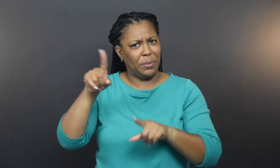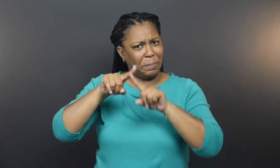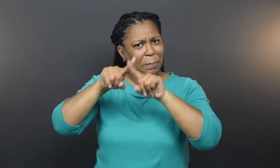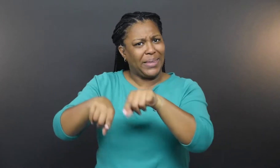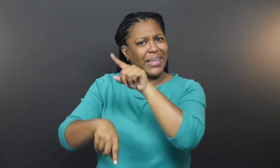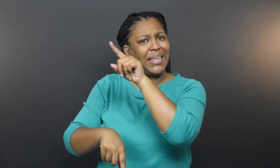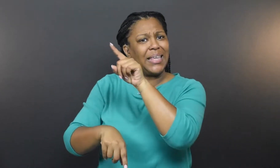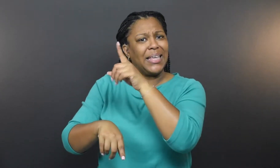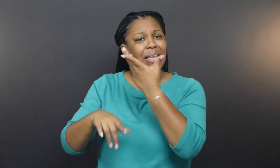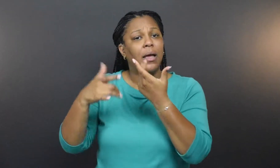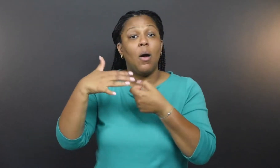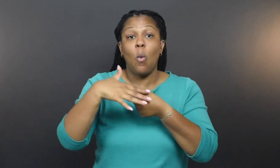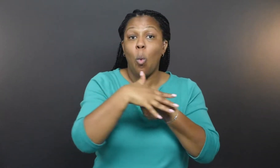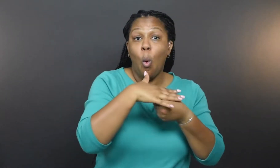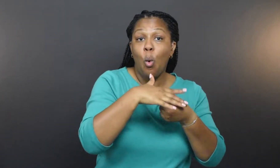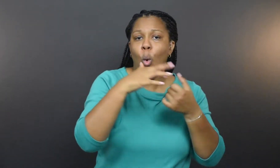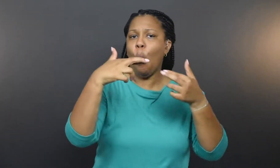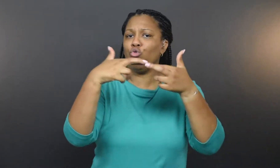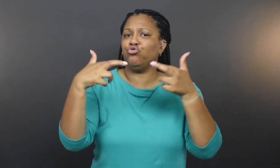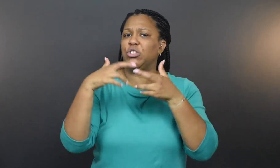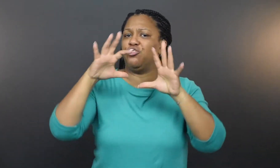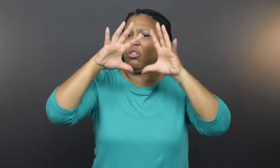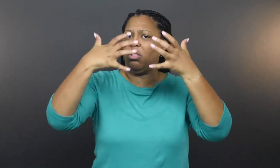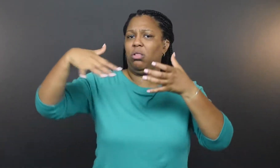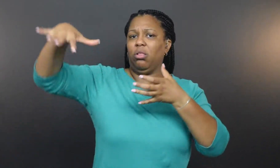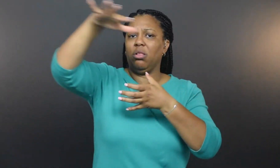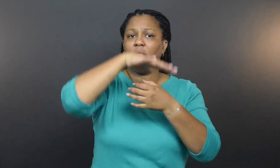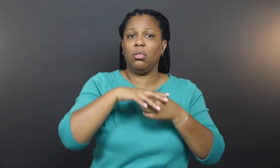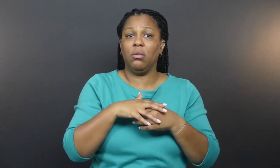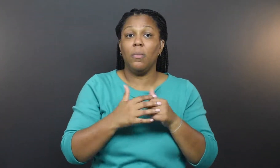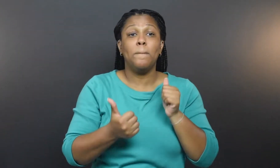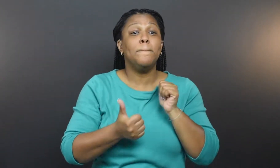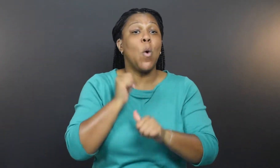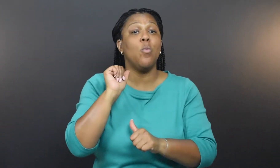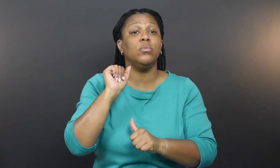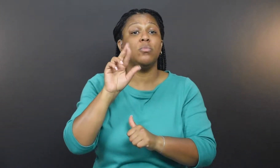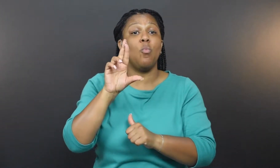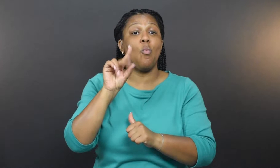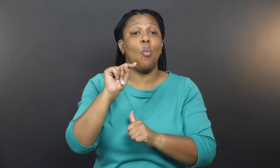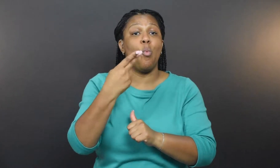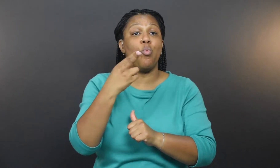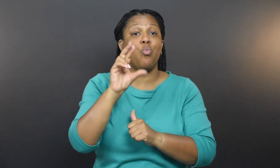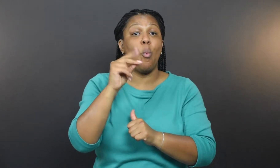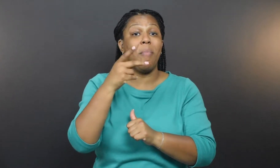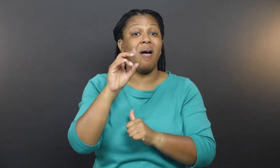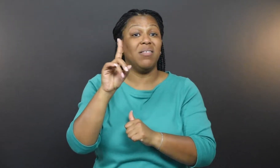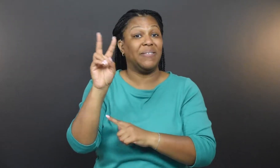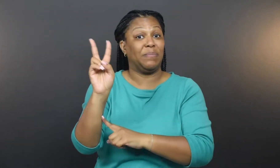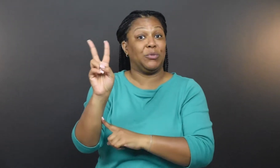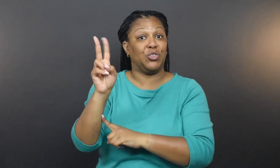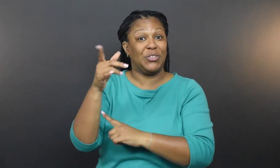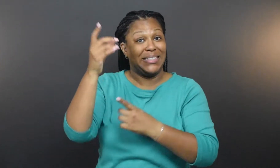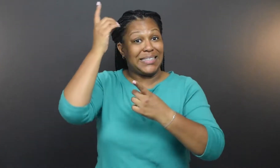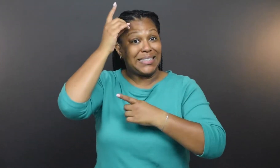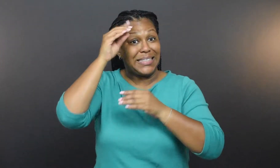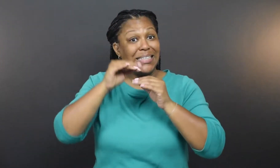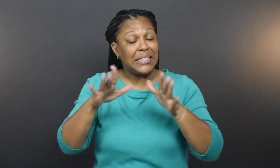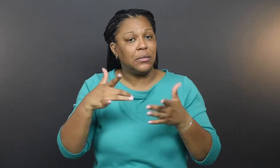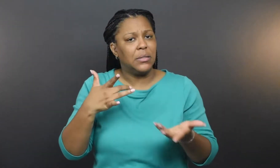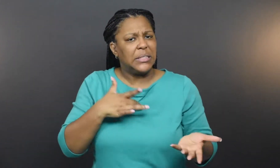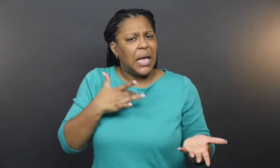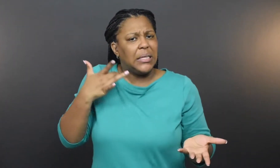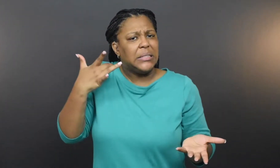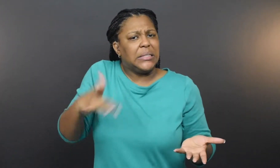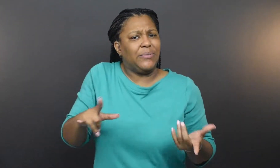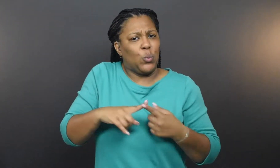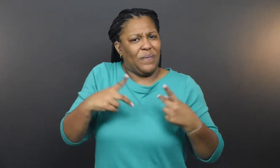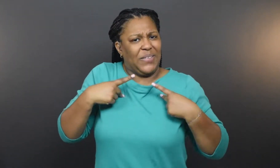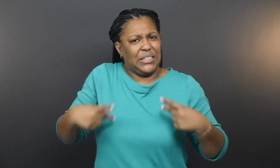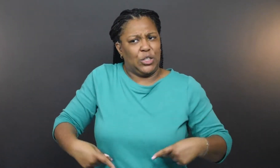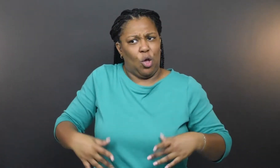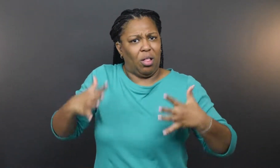and regional levels. Most arthropod vectors of disease are sensitive to physical conditions,